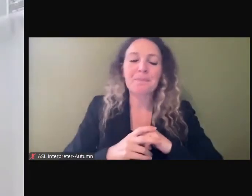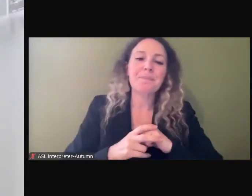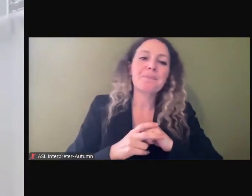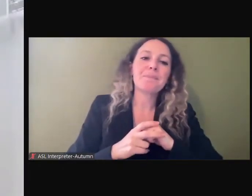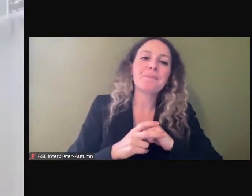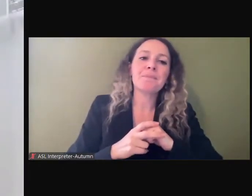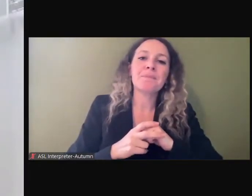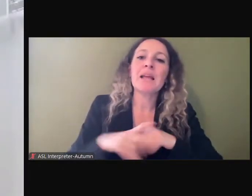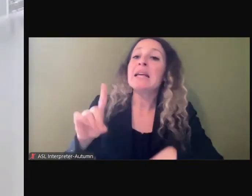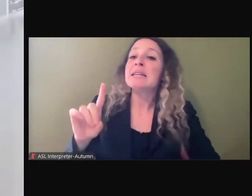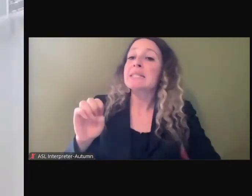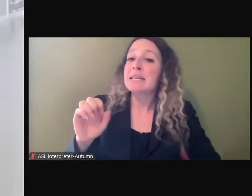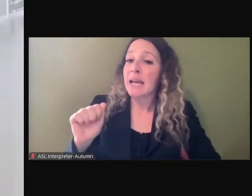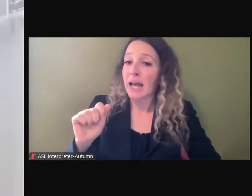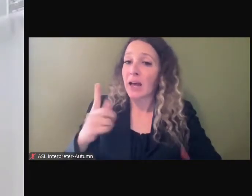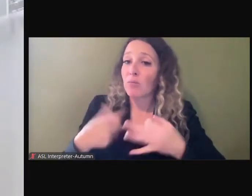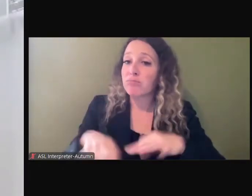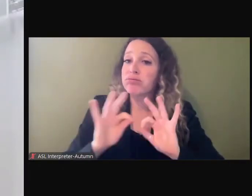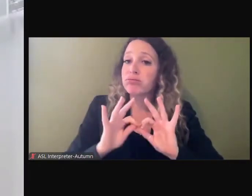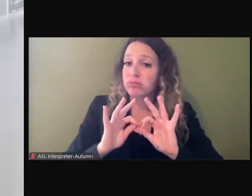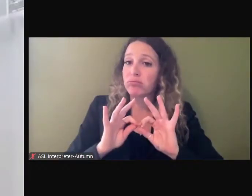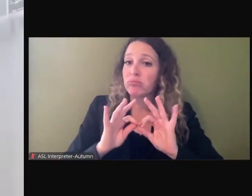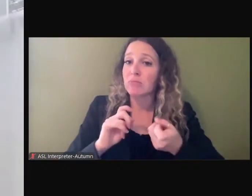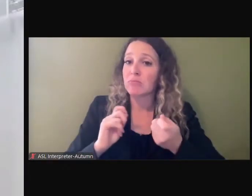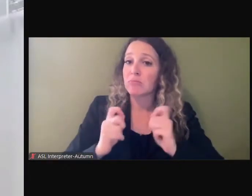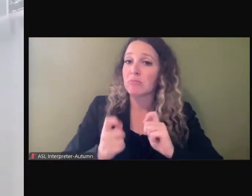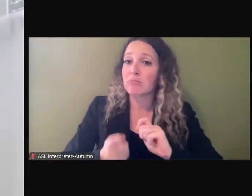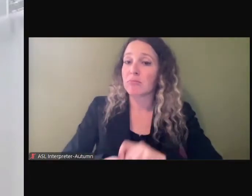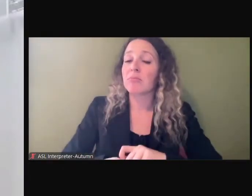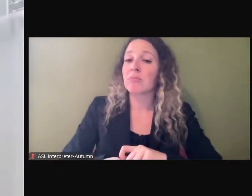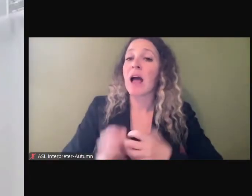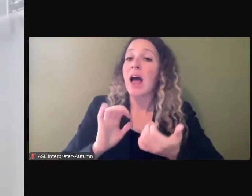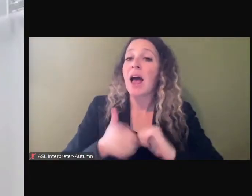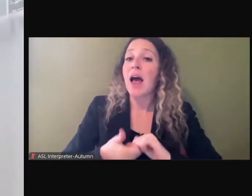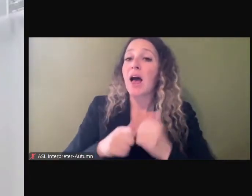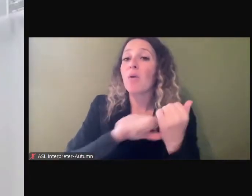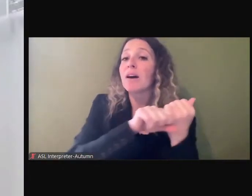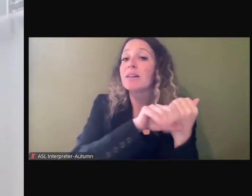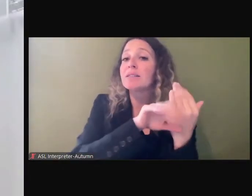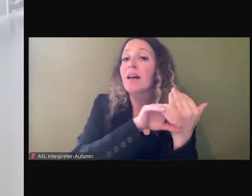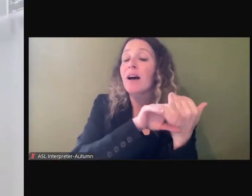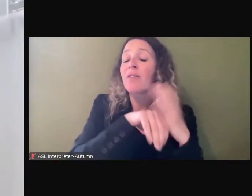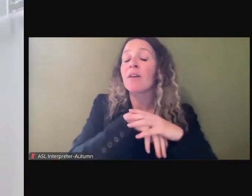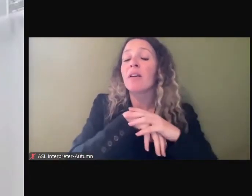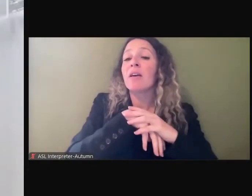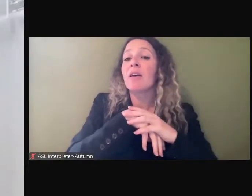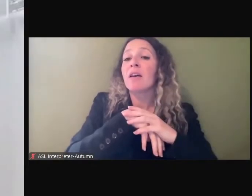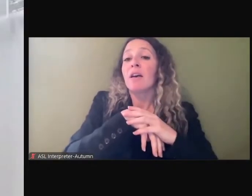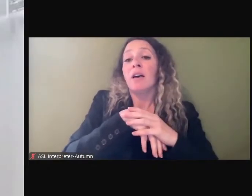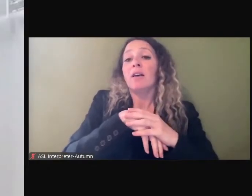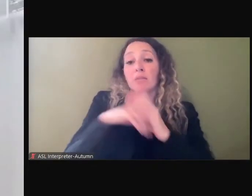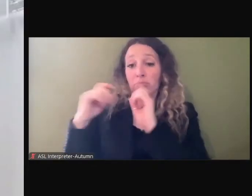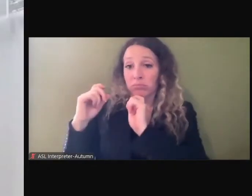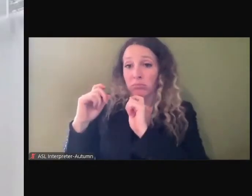The DEA has a pivotal role in revolutionizing how telehealth prescribes controlled substances.